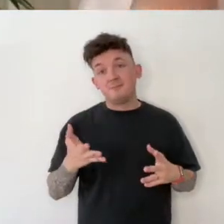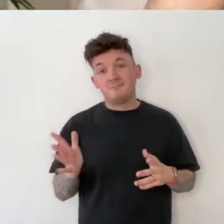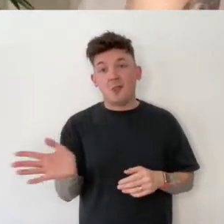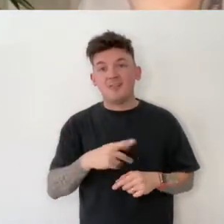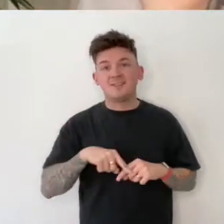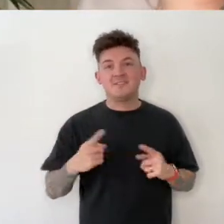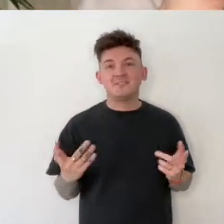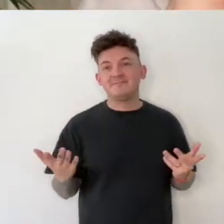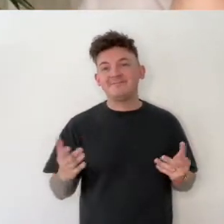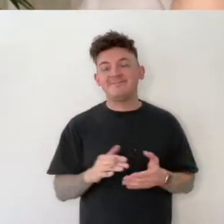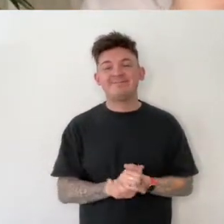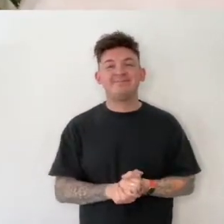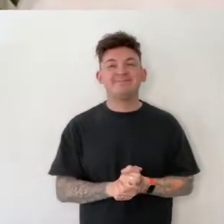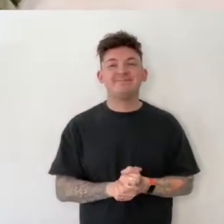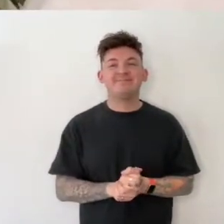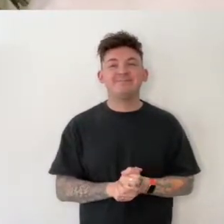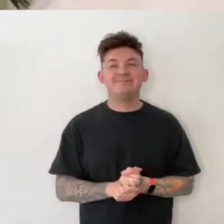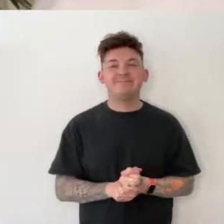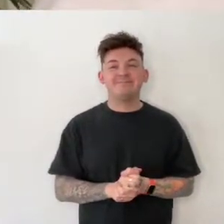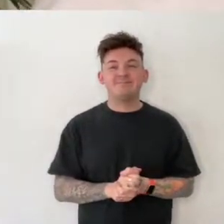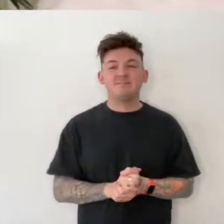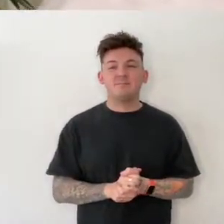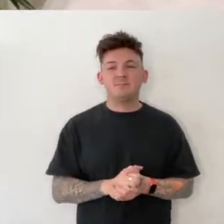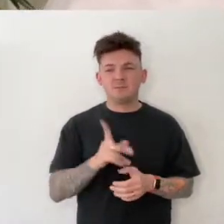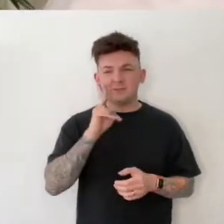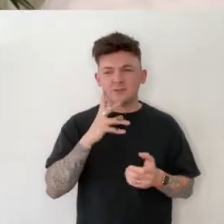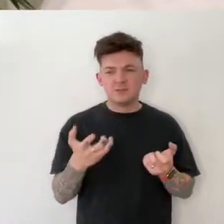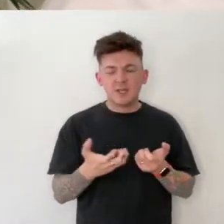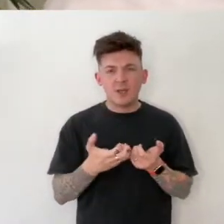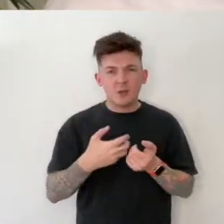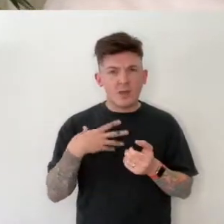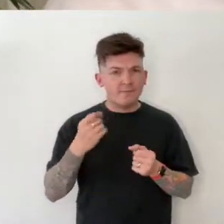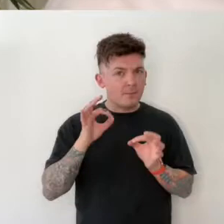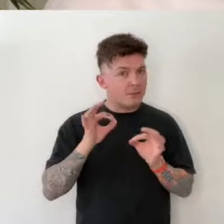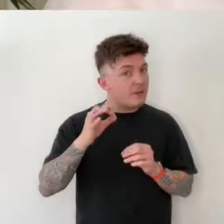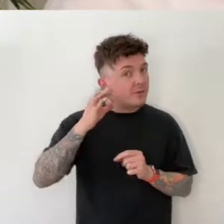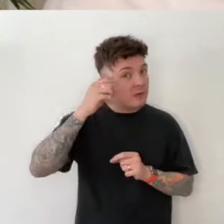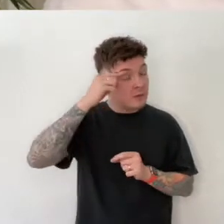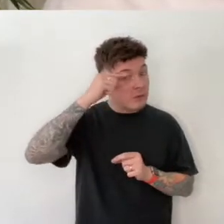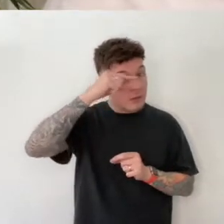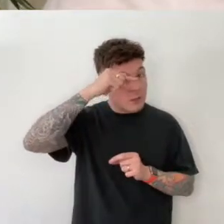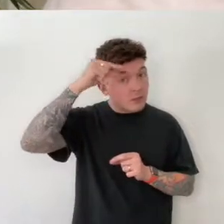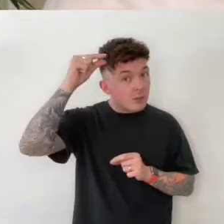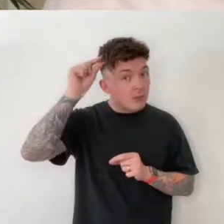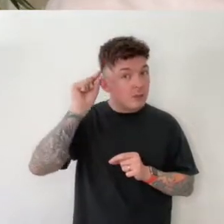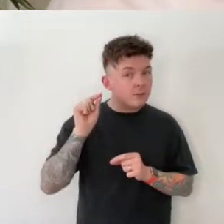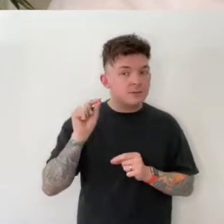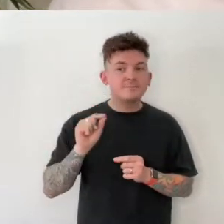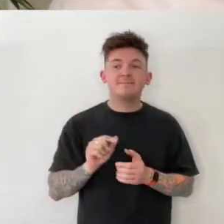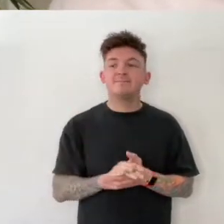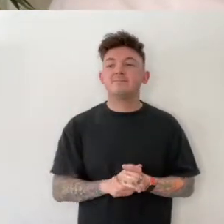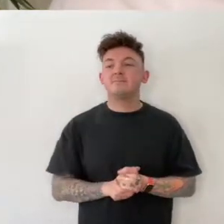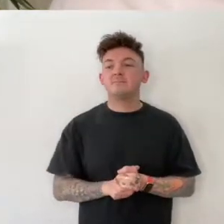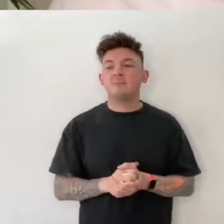you! exactly, so do you see how i've got the the arch there nicely? you see how i've gone